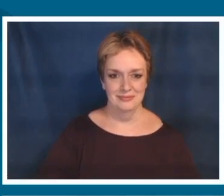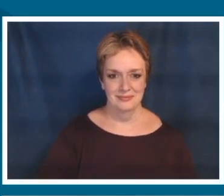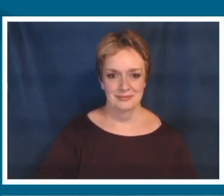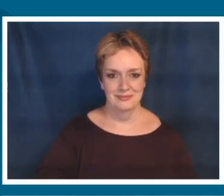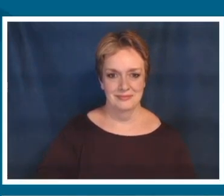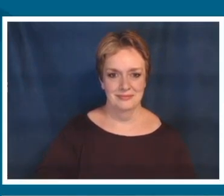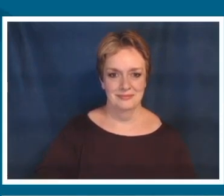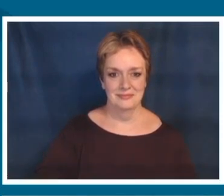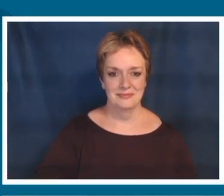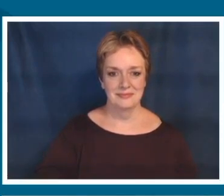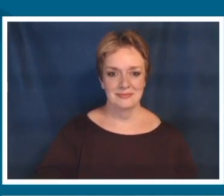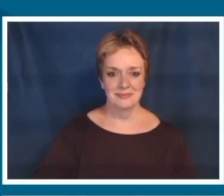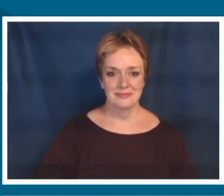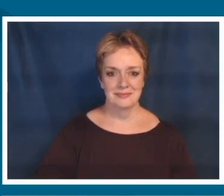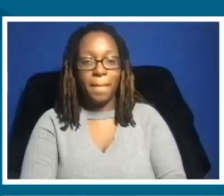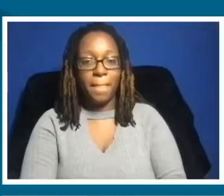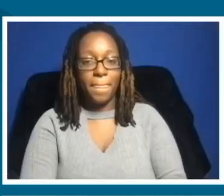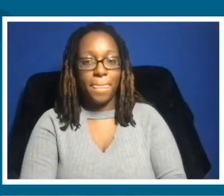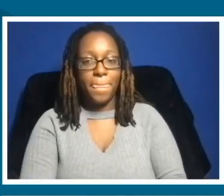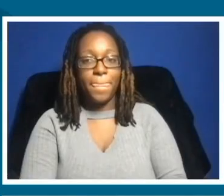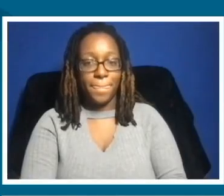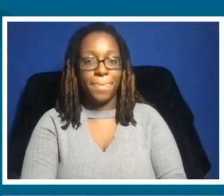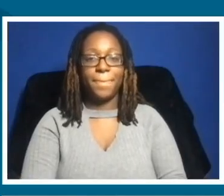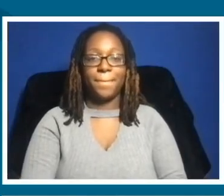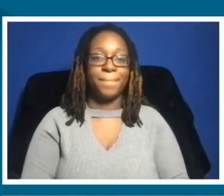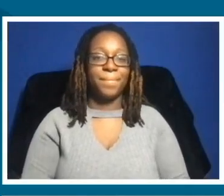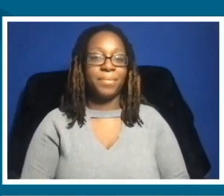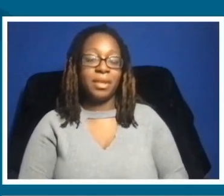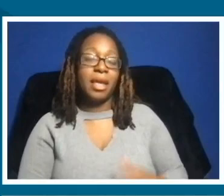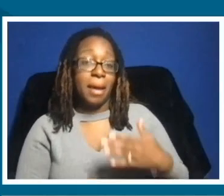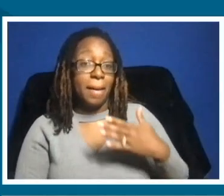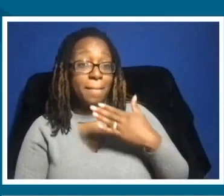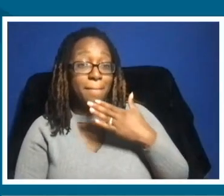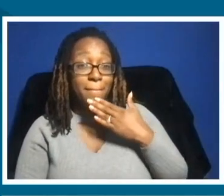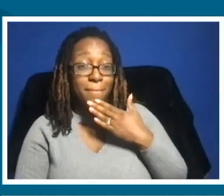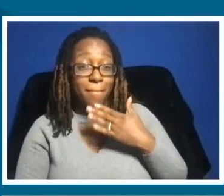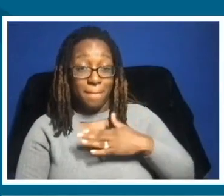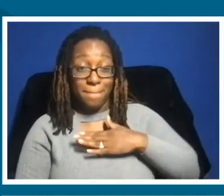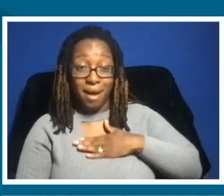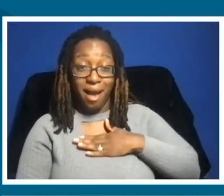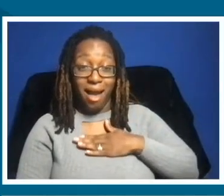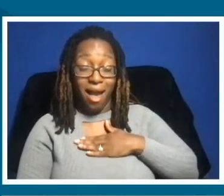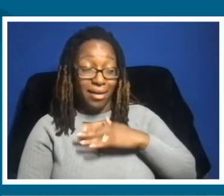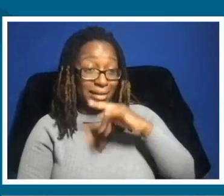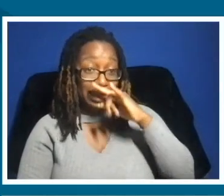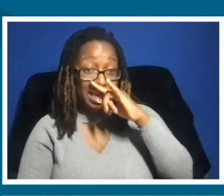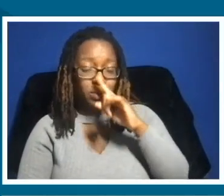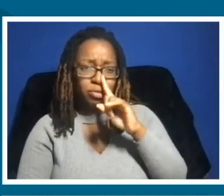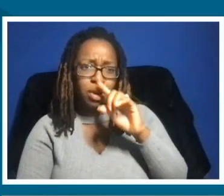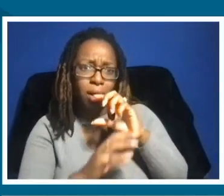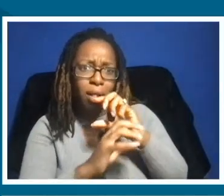many people stopped by and were like are you serious entire can be that long